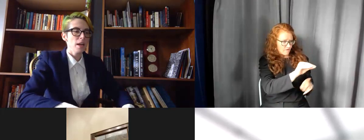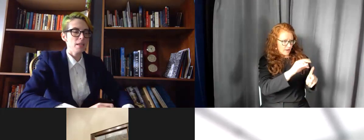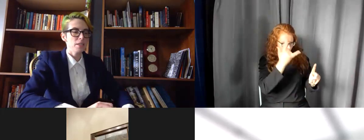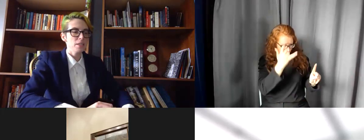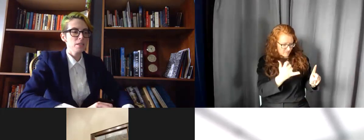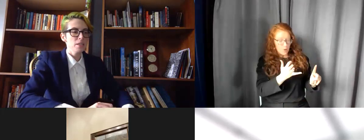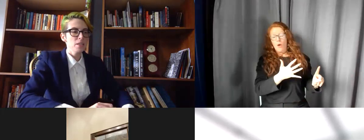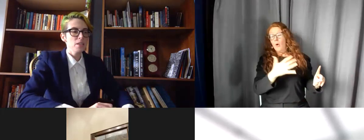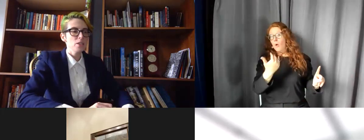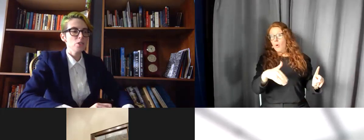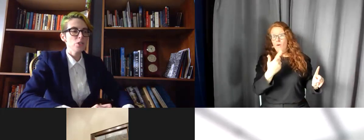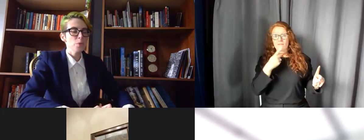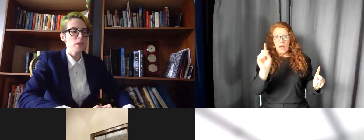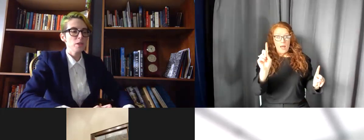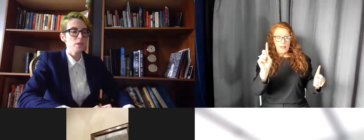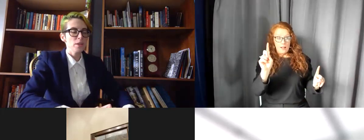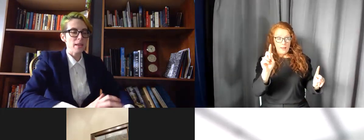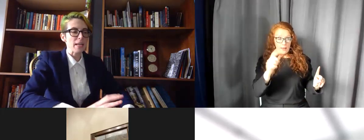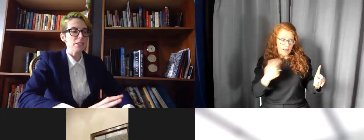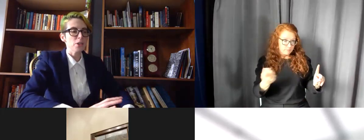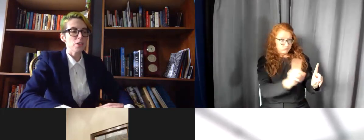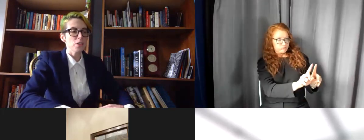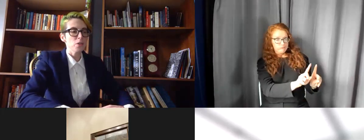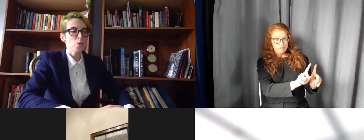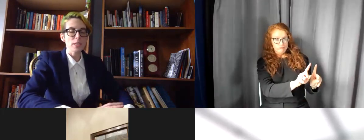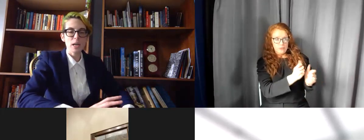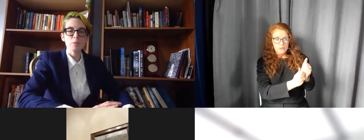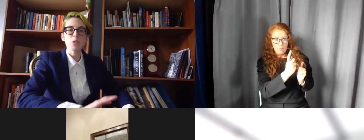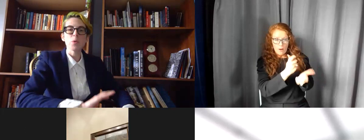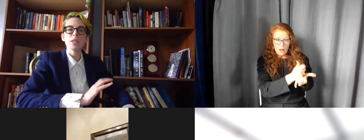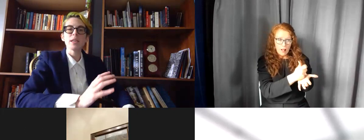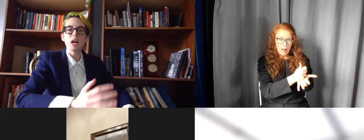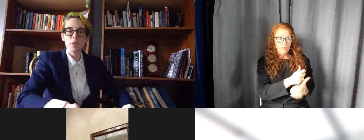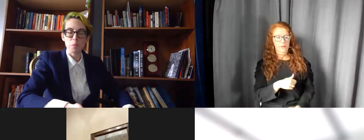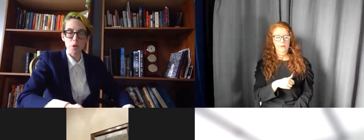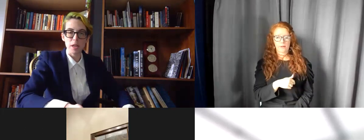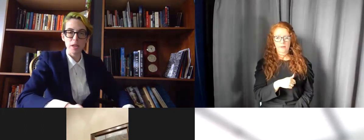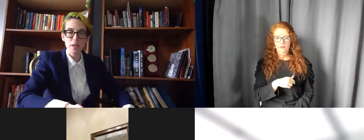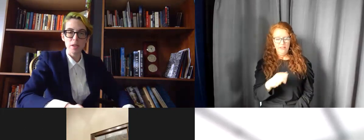Farrah Garland: and Farrah Garland: she went, and they asked her what time she wanted to get up in the morning.